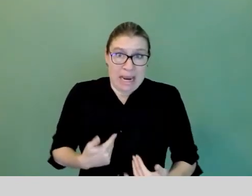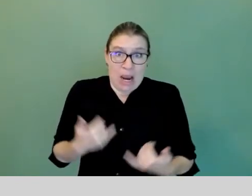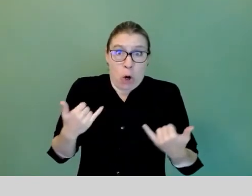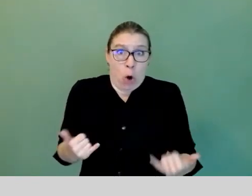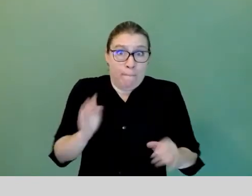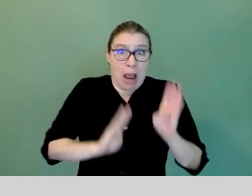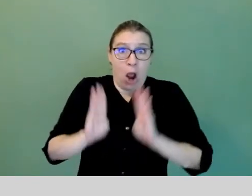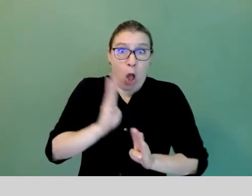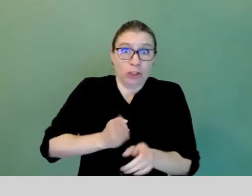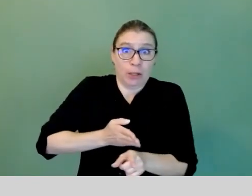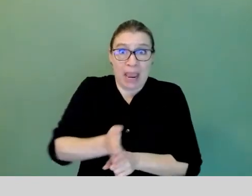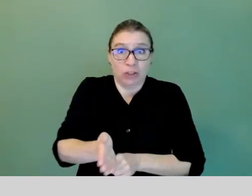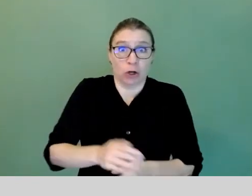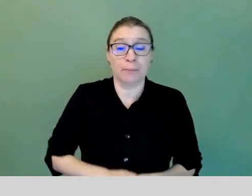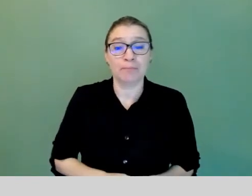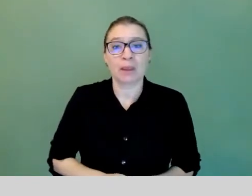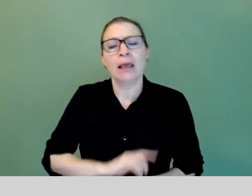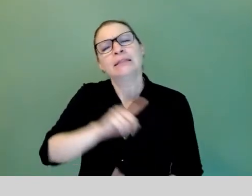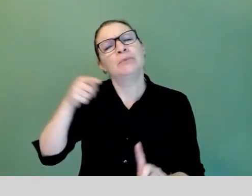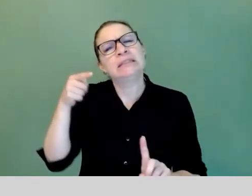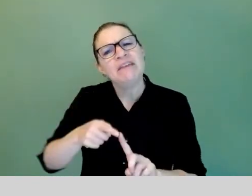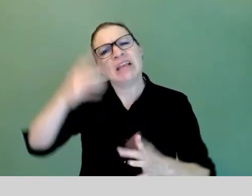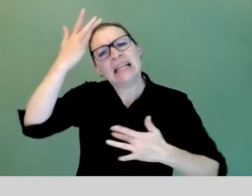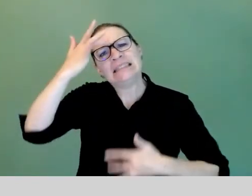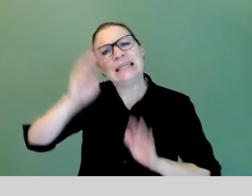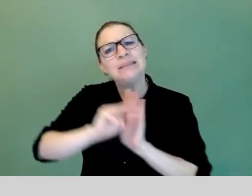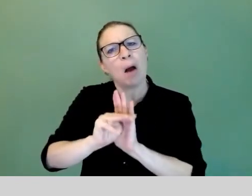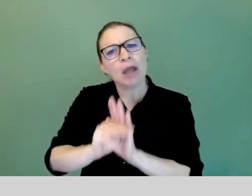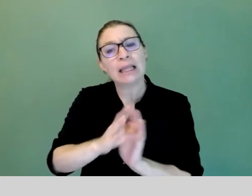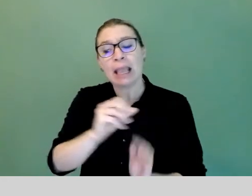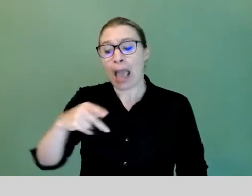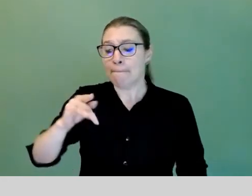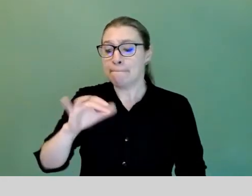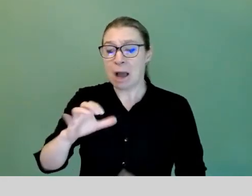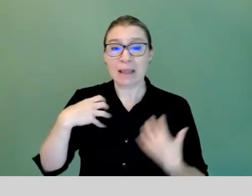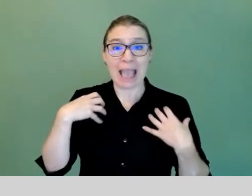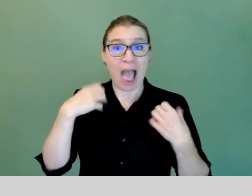even for me, as a current biology major. Specifically disease modeling